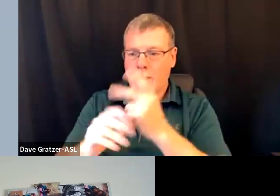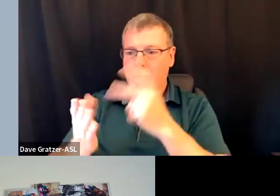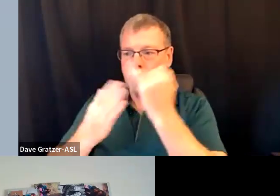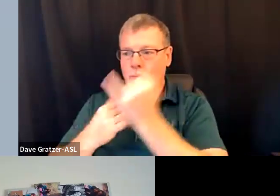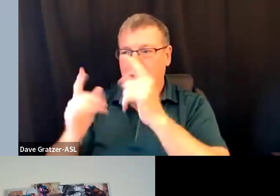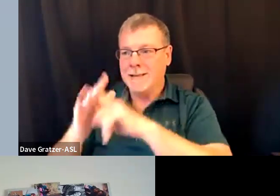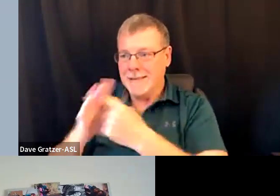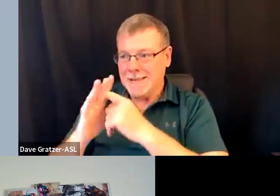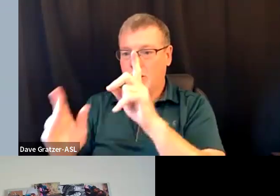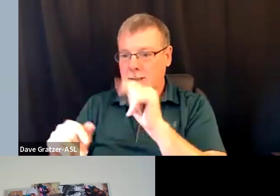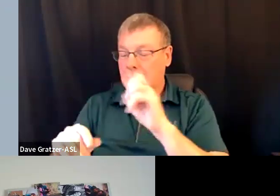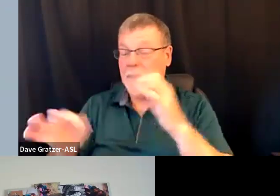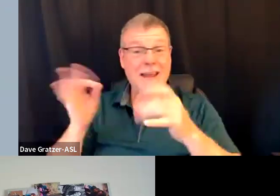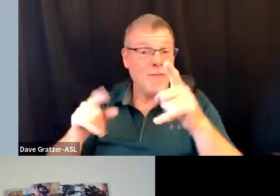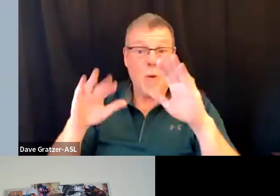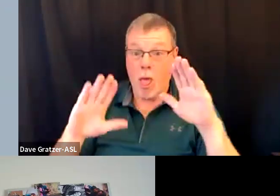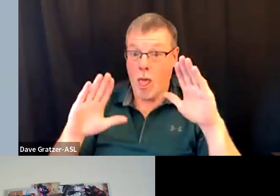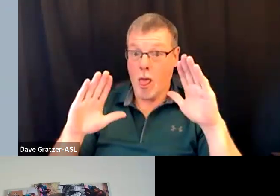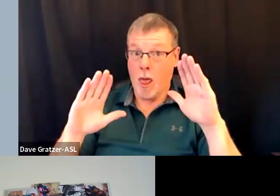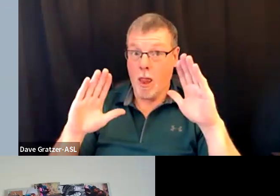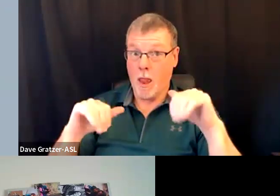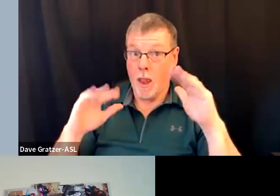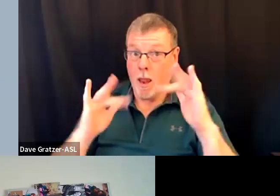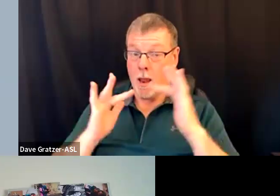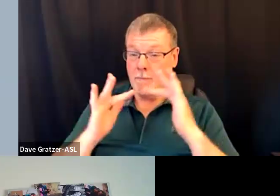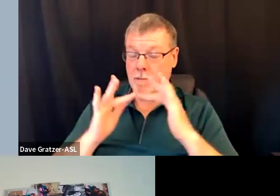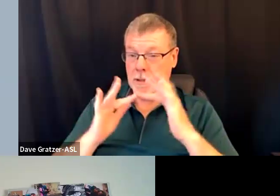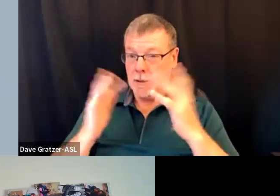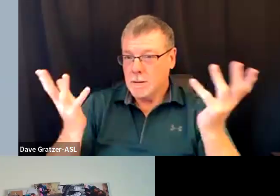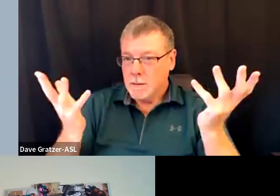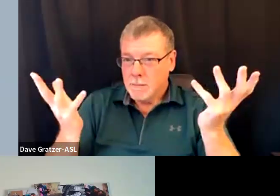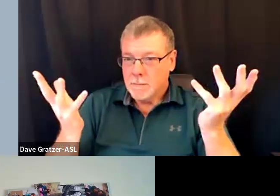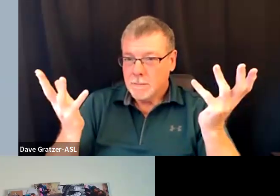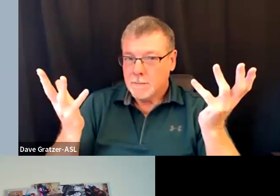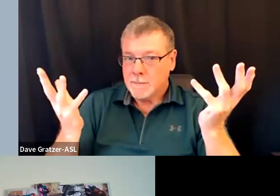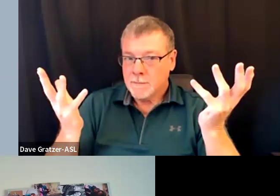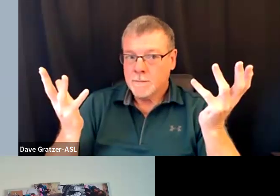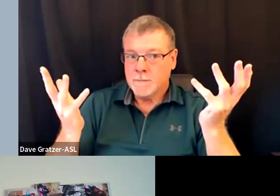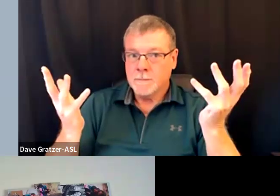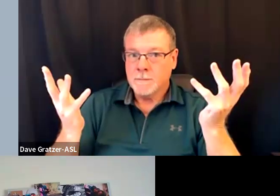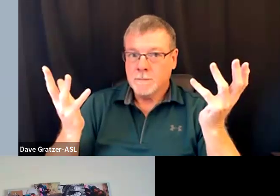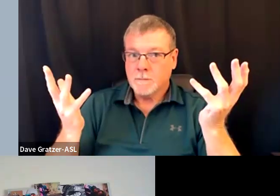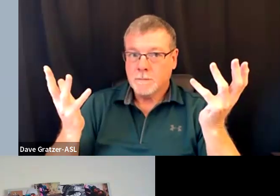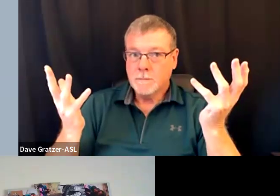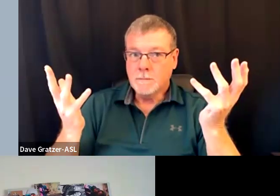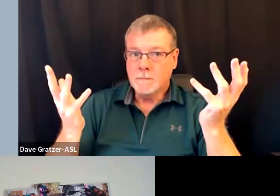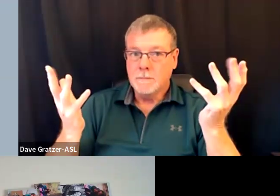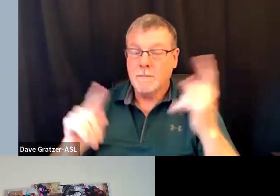for a client if you hadn't also contacted them? But from the specs I'm reading,